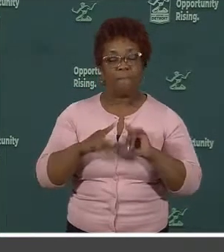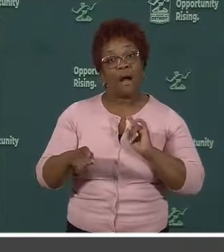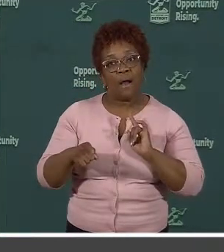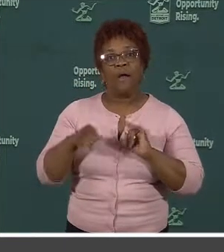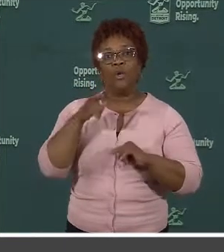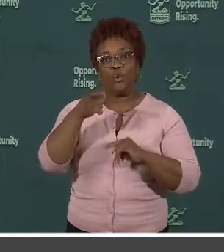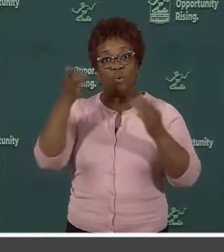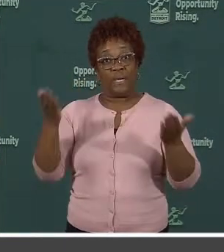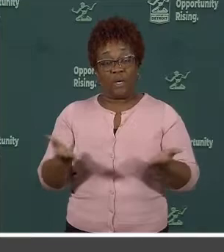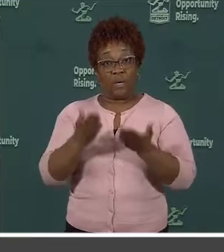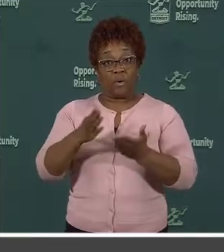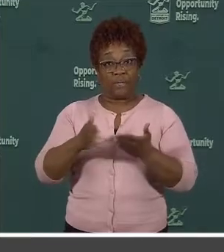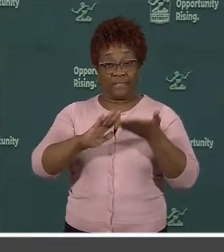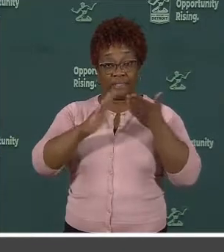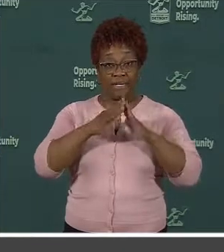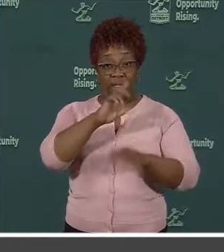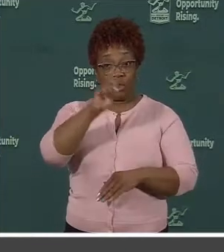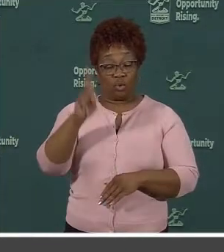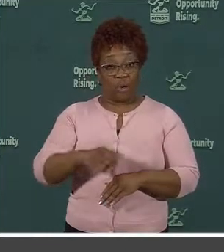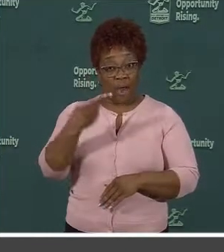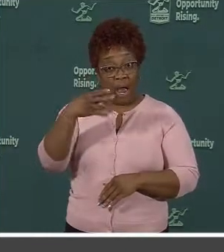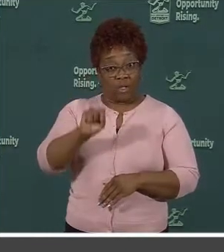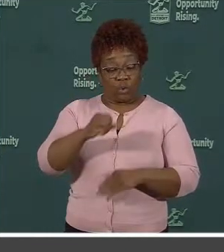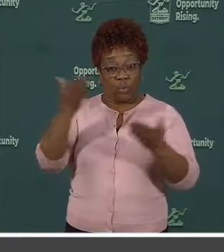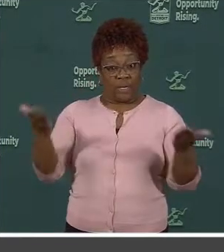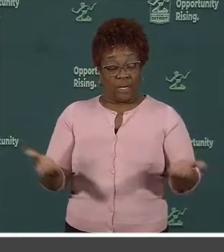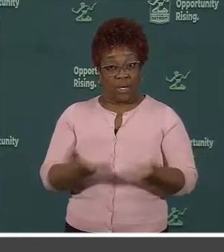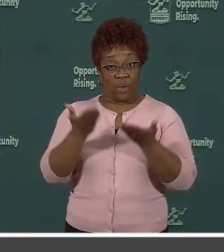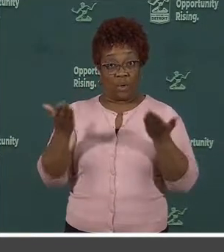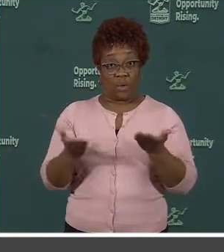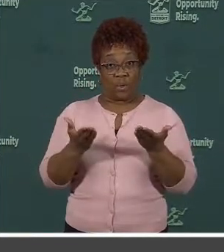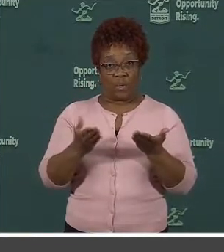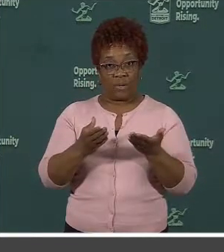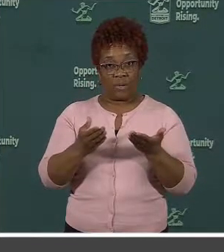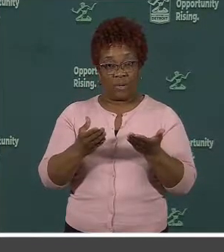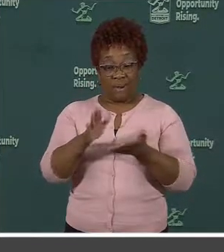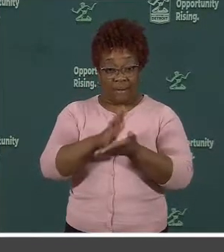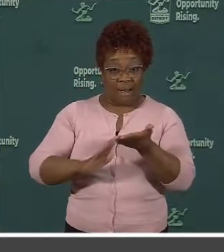DETROIT YOU HAVE COLLEGE GUARANTEED THAT'S THE KIND OF